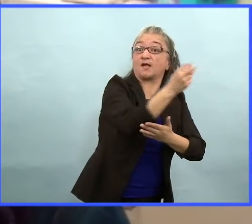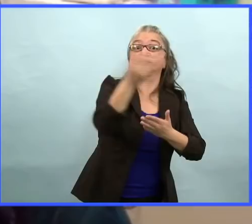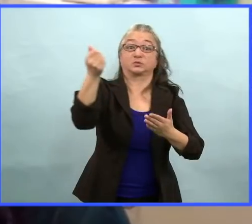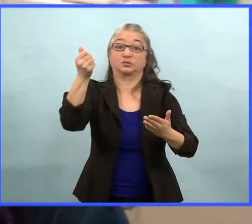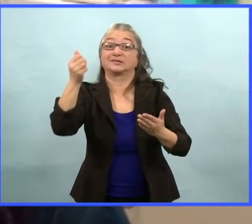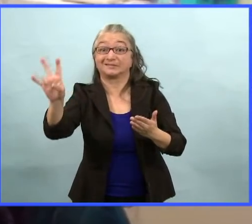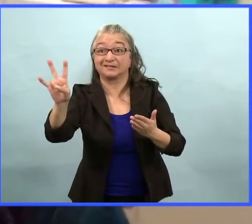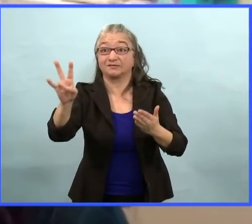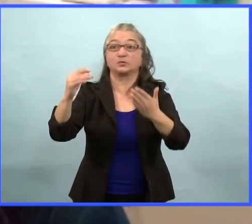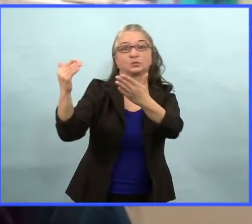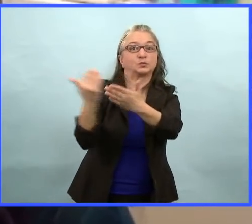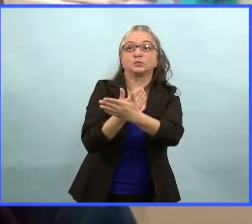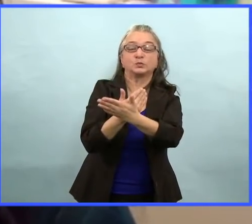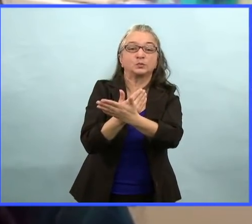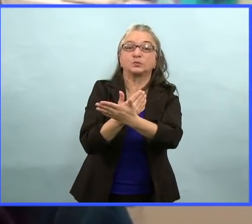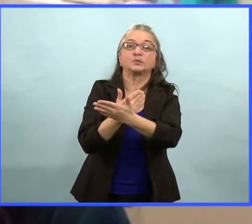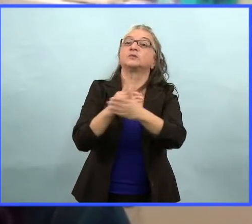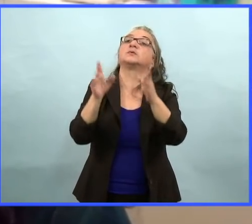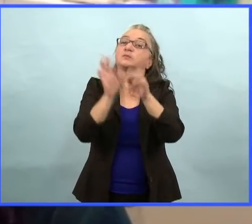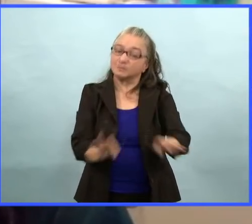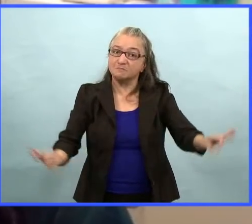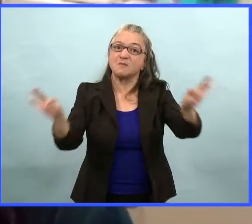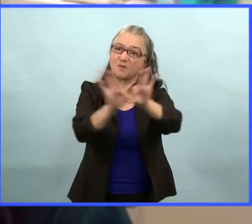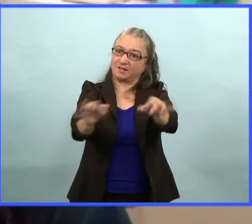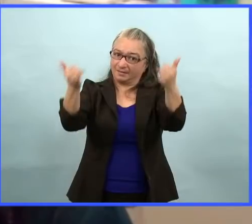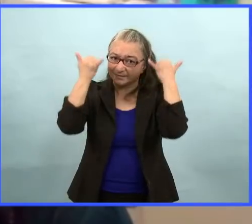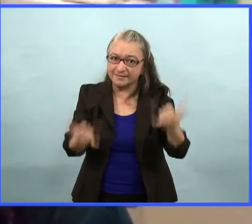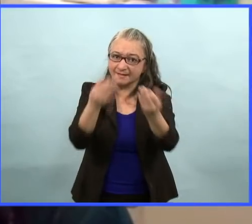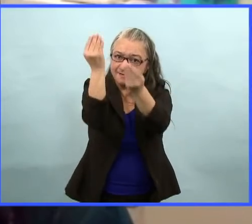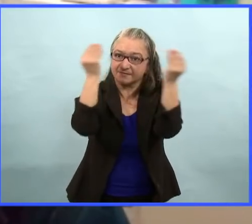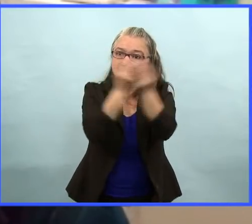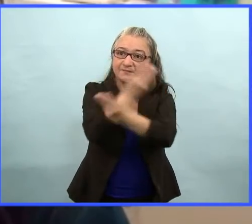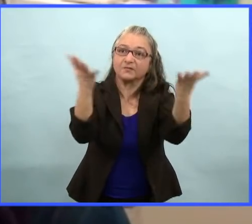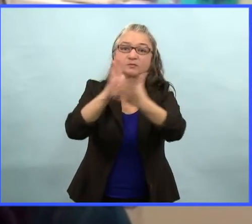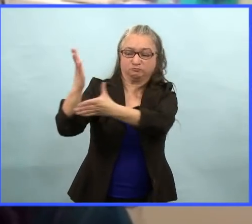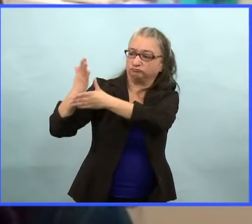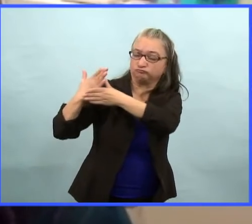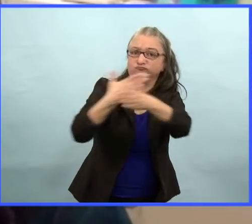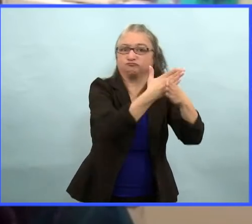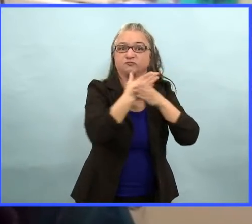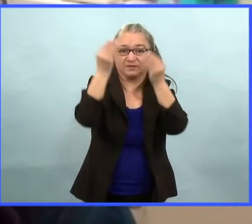to help members of bipark communities families with young people in them make informed choices